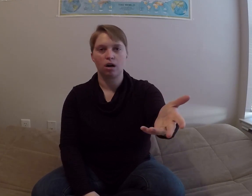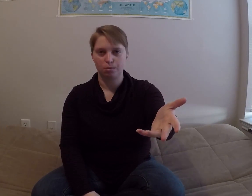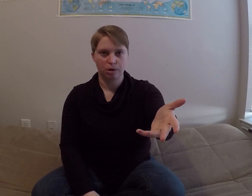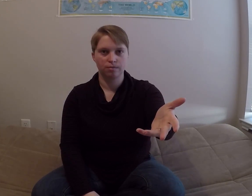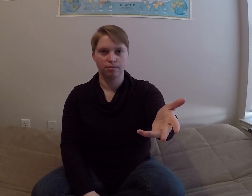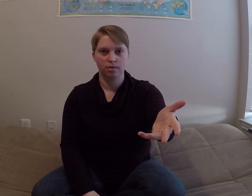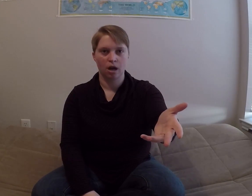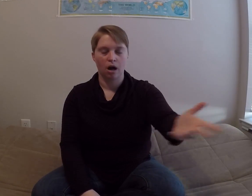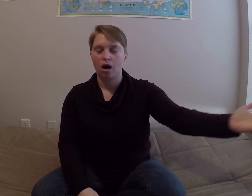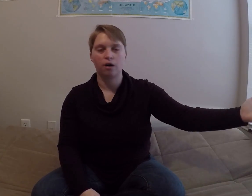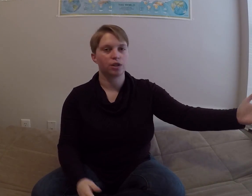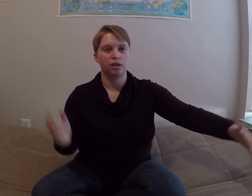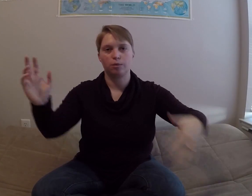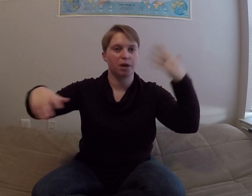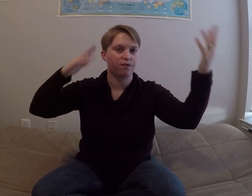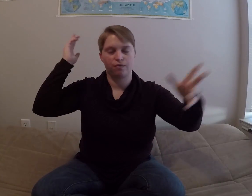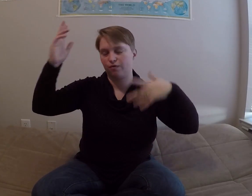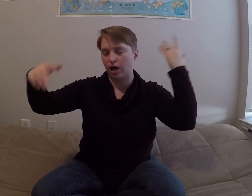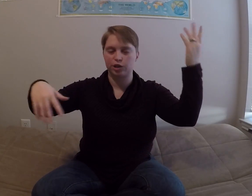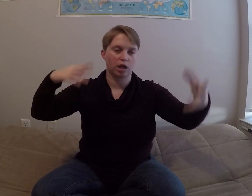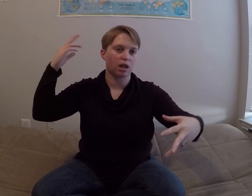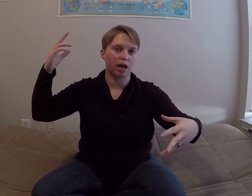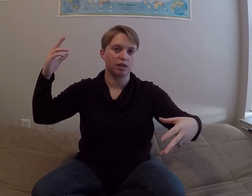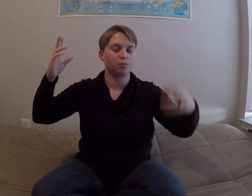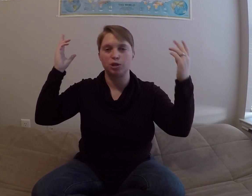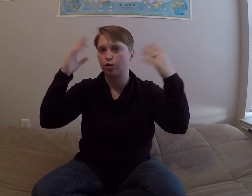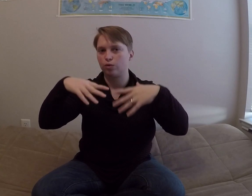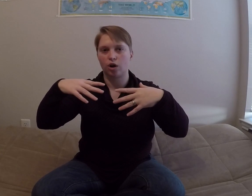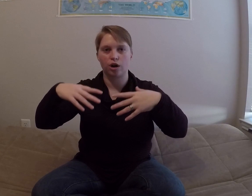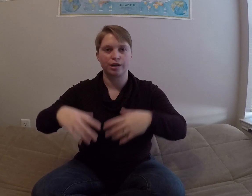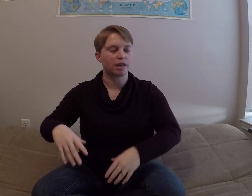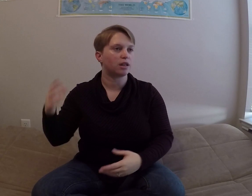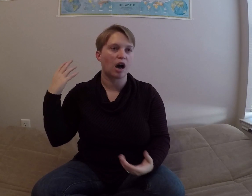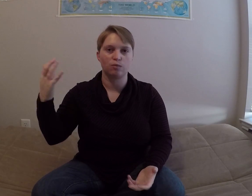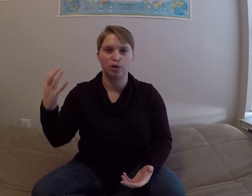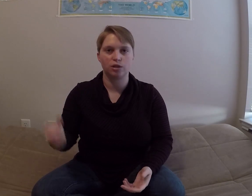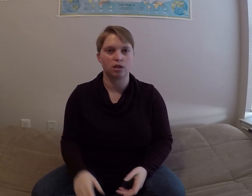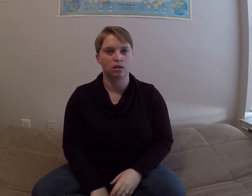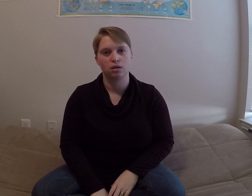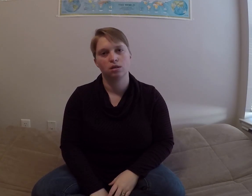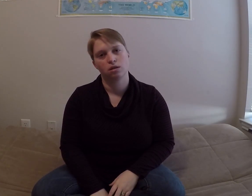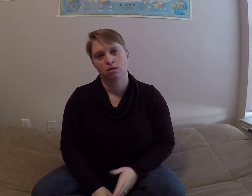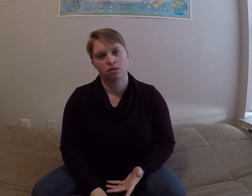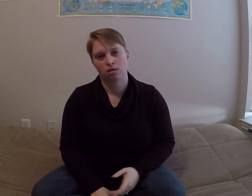At a club. Obviously there will be flashing lights, so dark, and loud music.